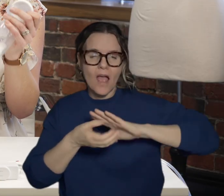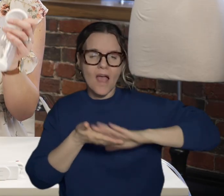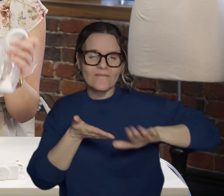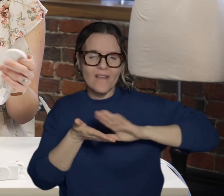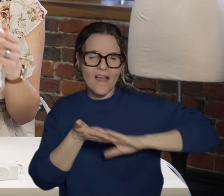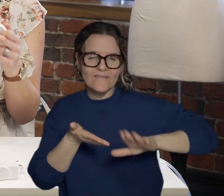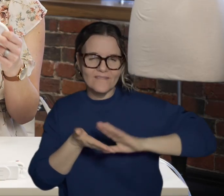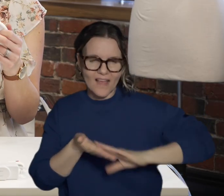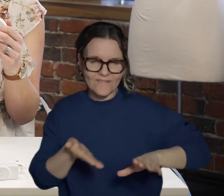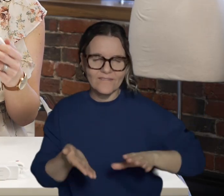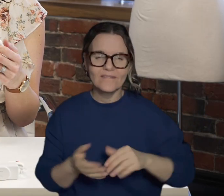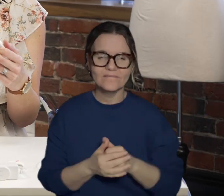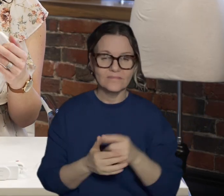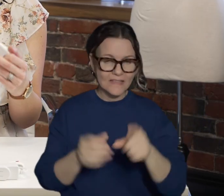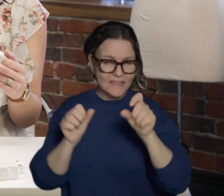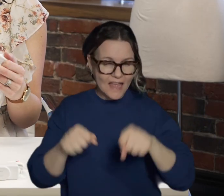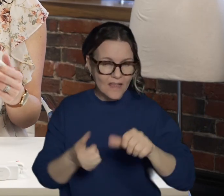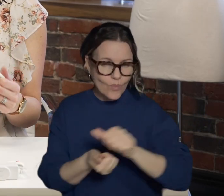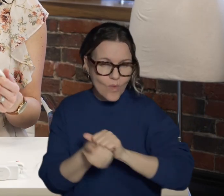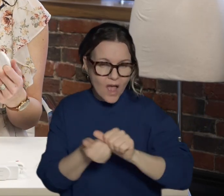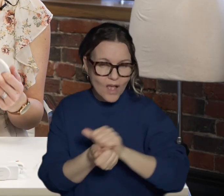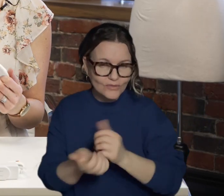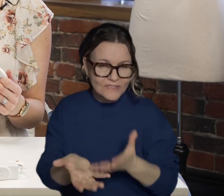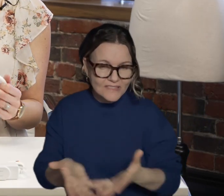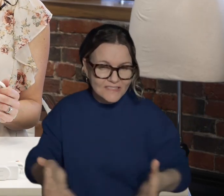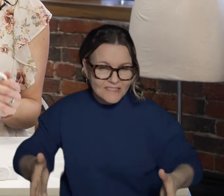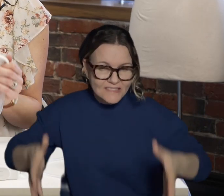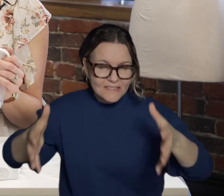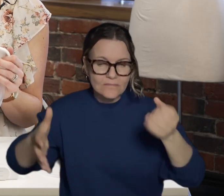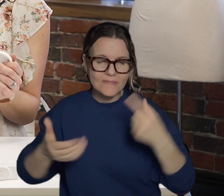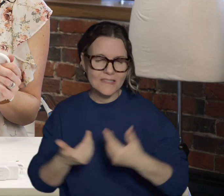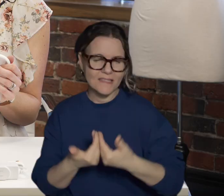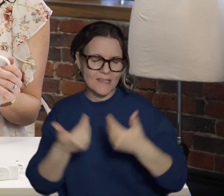you rinse off all that excess breast milk as I said and then the first option is washing them